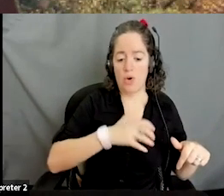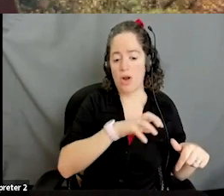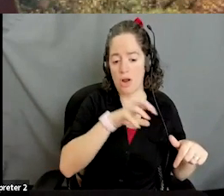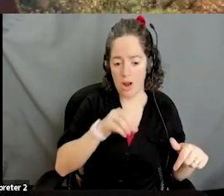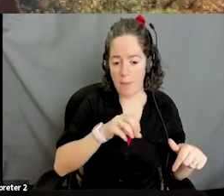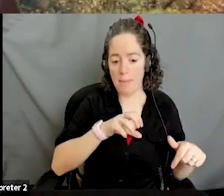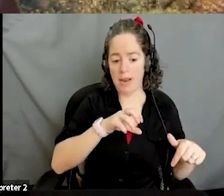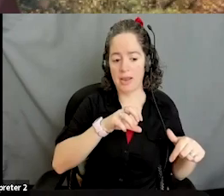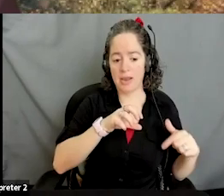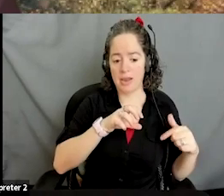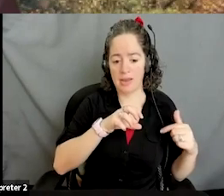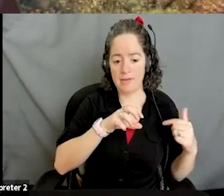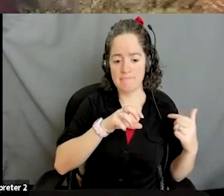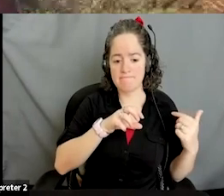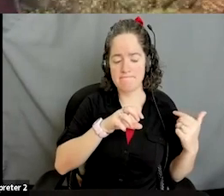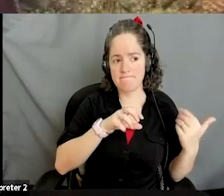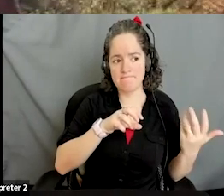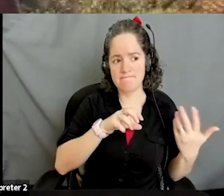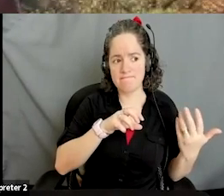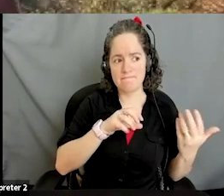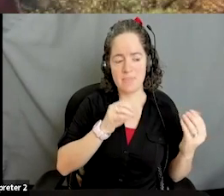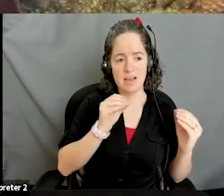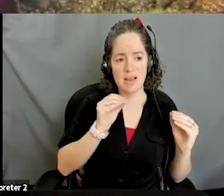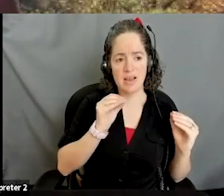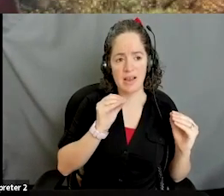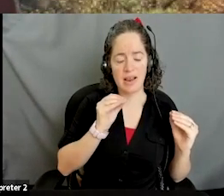were really familiar with what it was like to use a screen reader